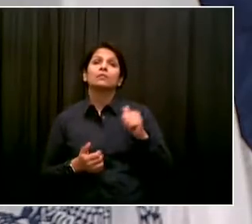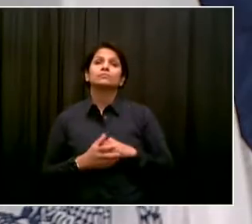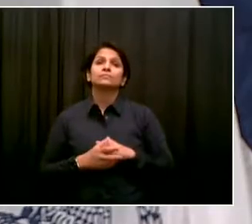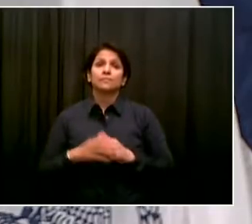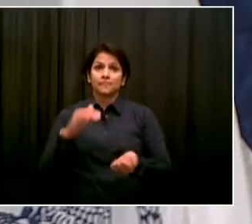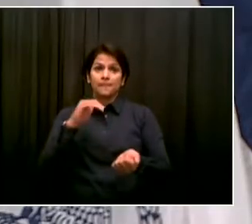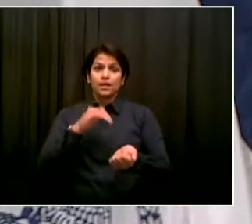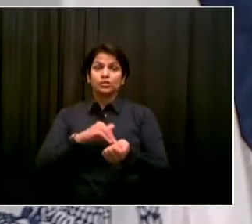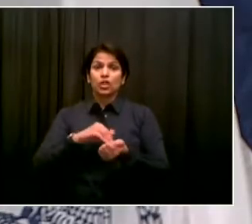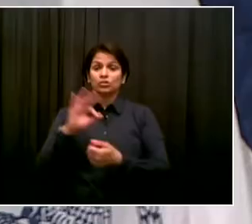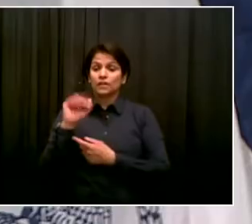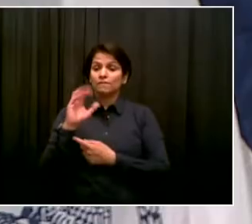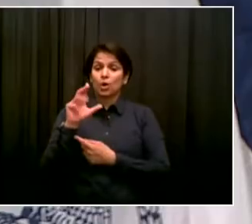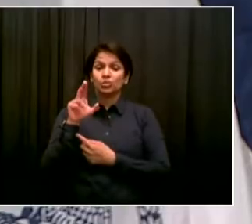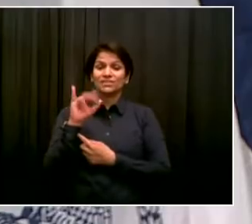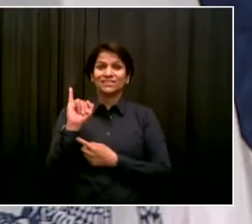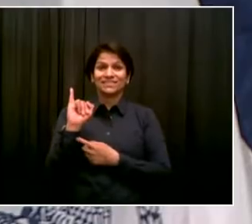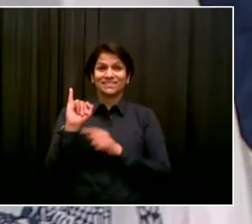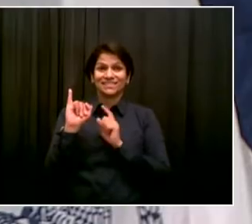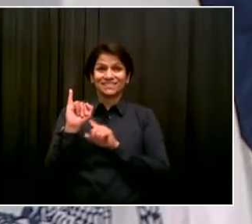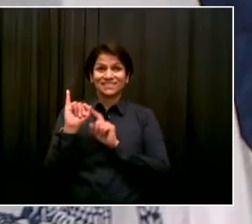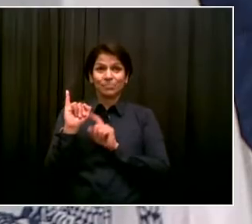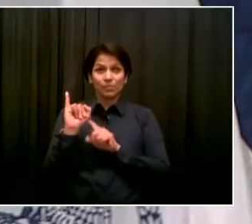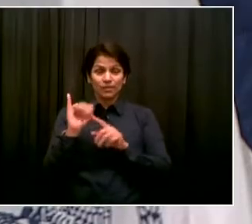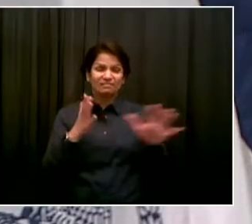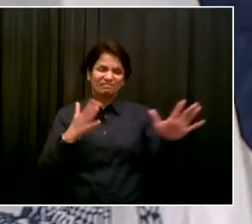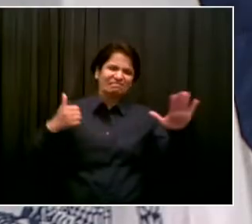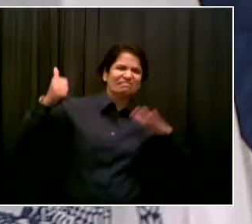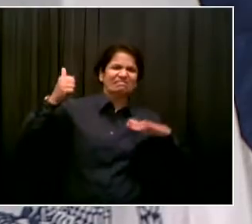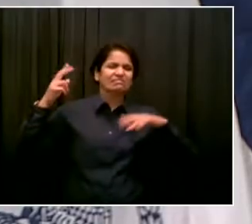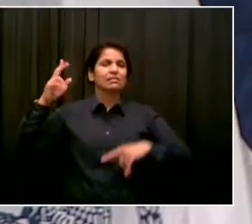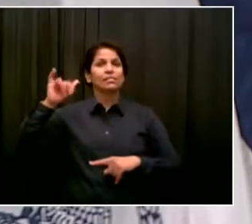IE 'VBE ENPRTETY OPEN ABOUT THIS AND I THINK DR. FAUCI HAS BEEN VERY CLEAR, WE